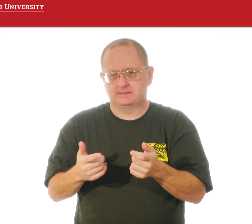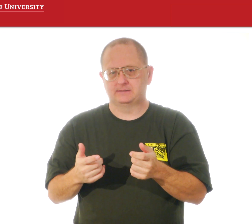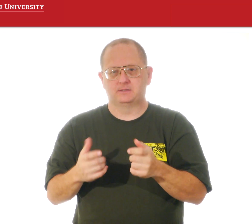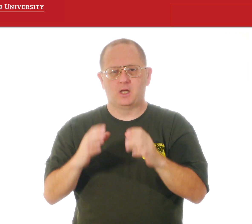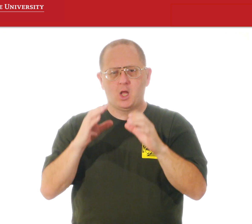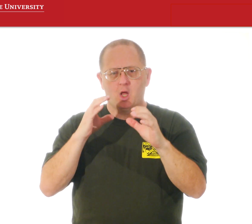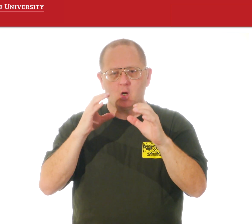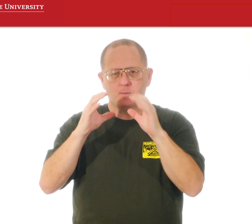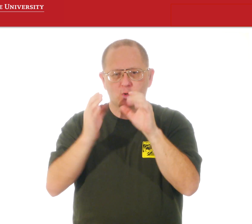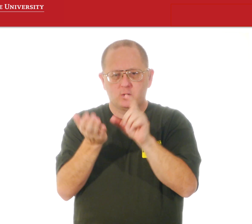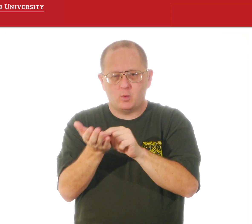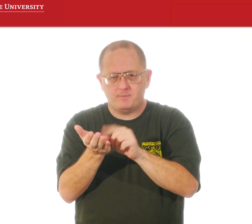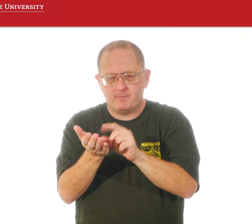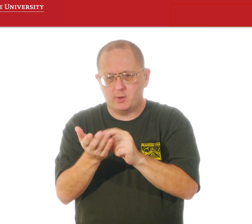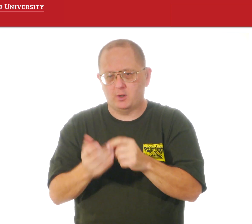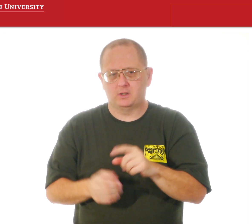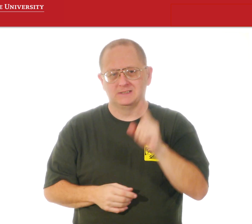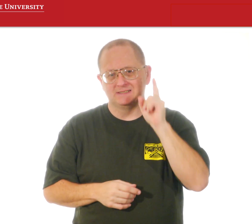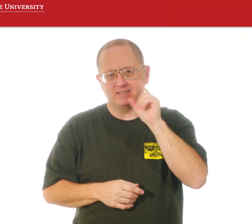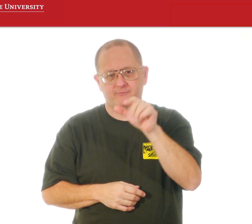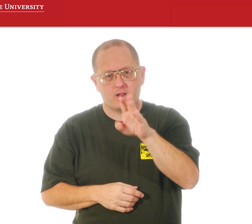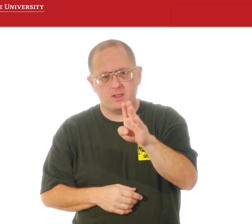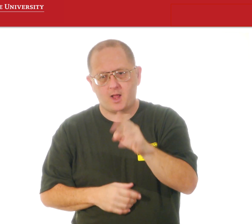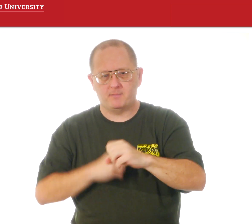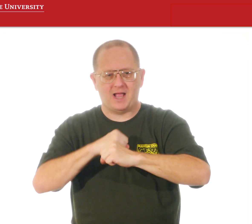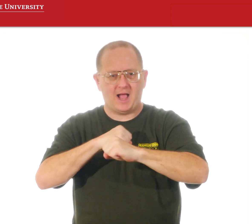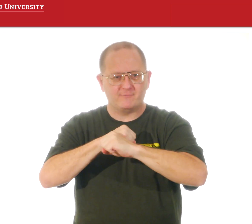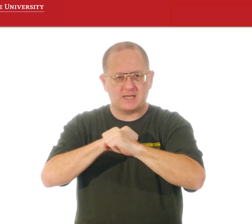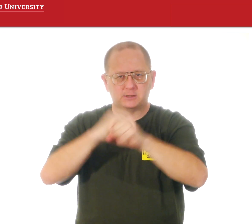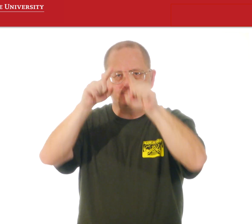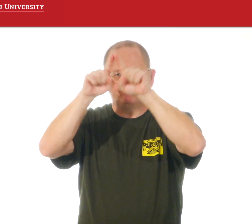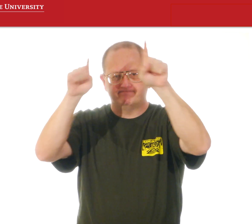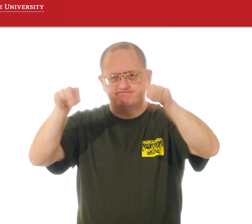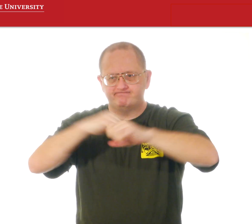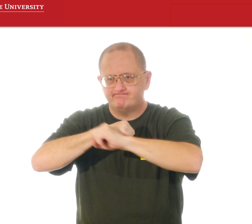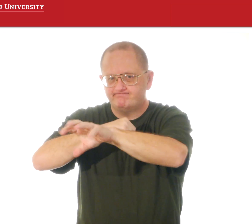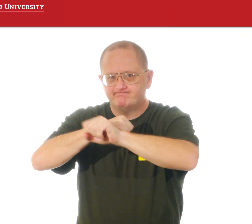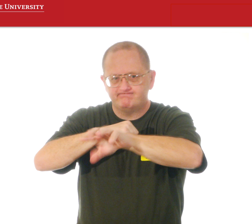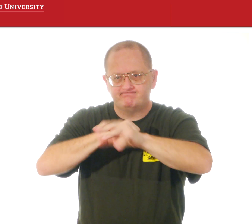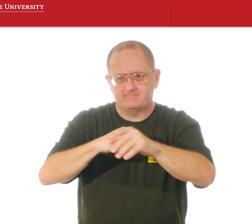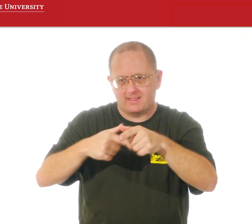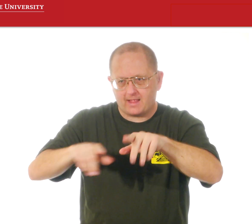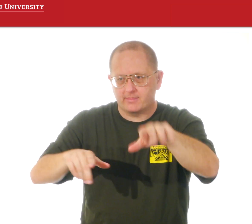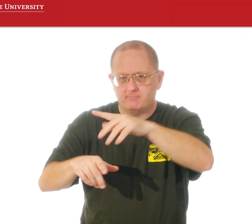communicating through print publications, the Deaf Club, advertisements, posters, all of these let people